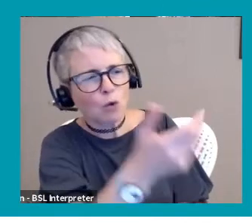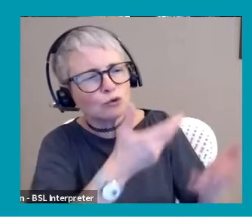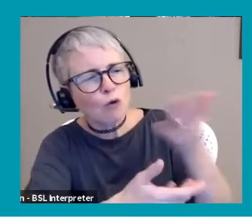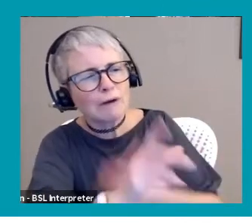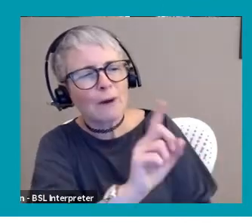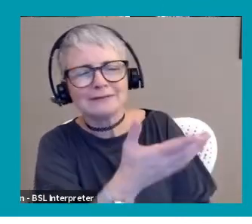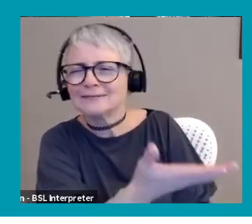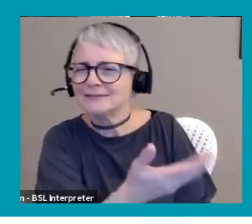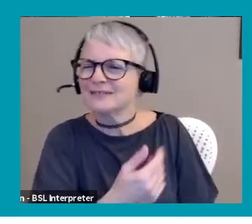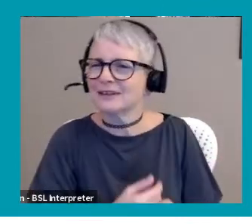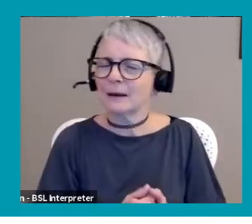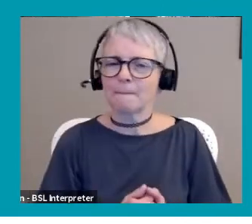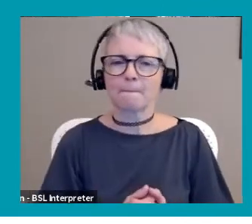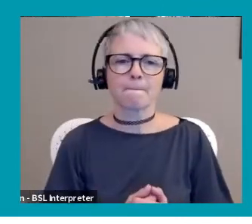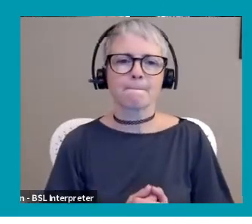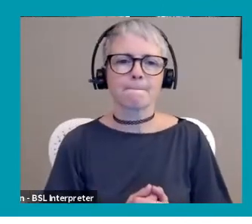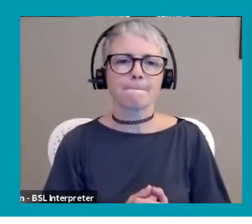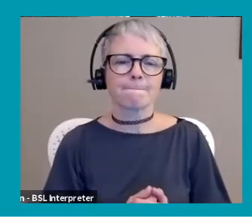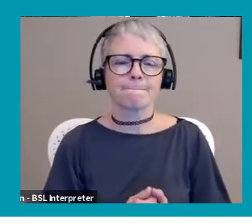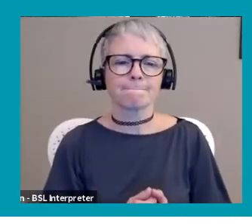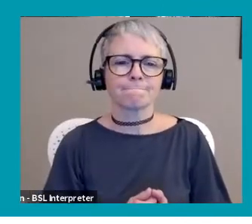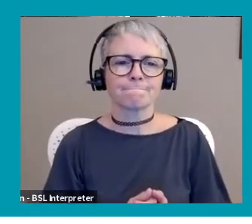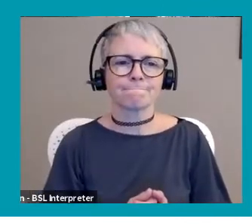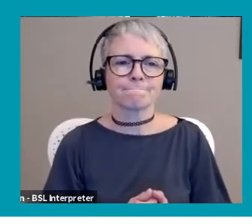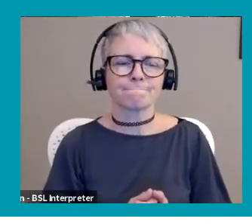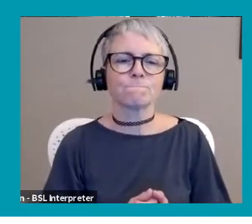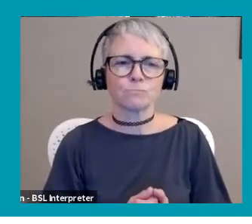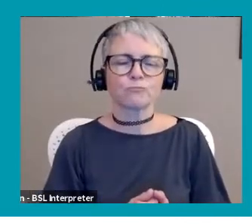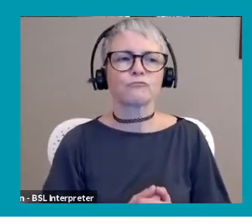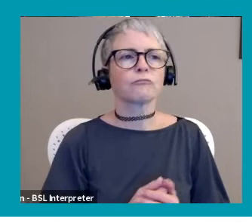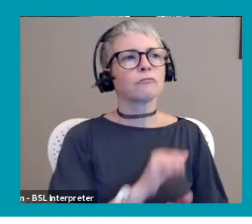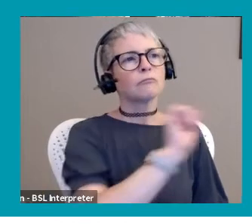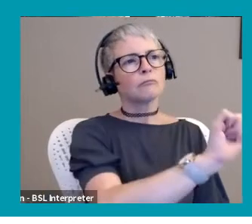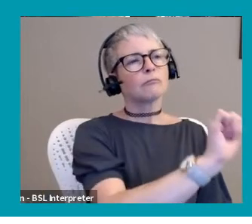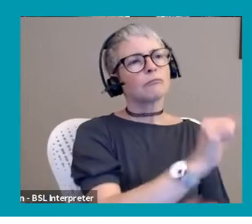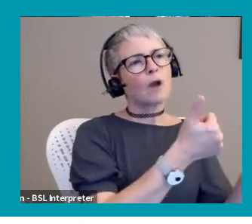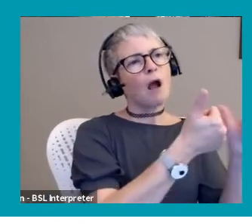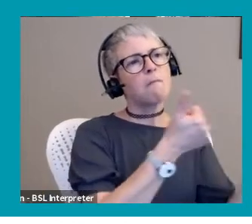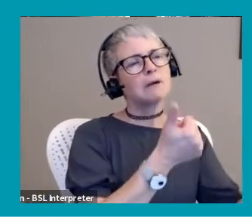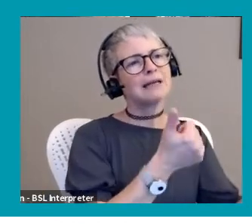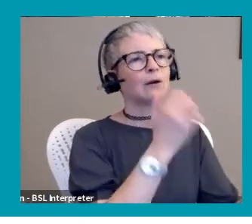Now, often you will find on employers website they will share some employee stories.